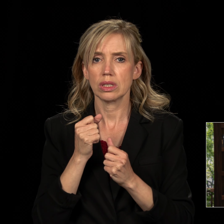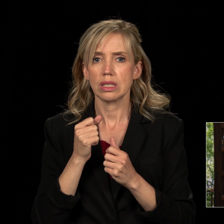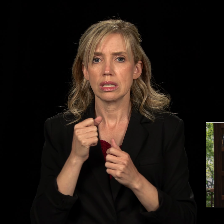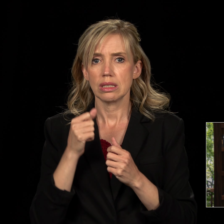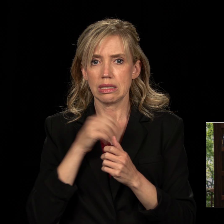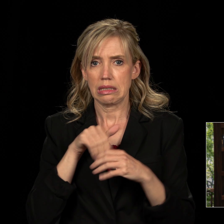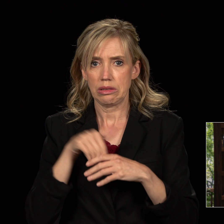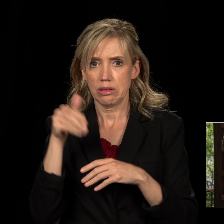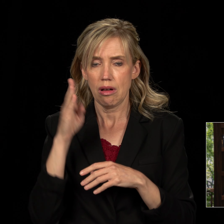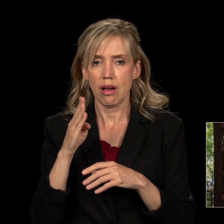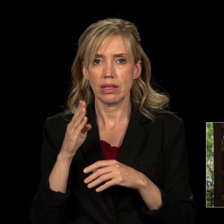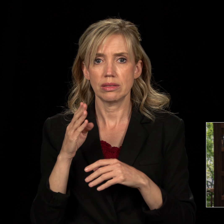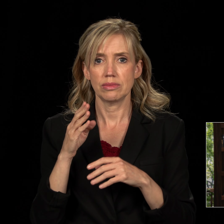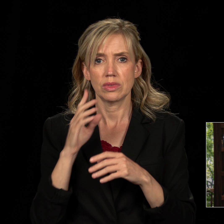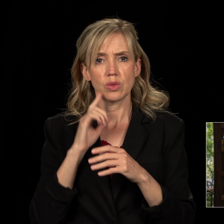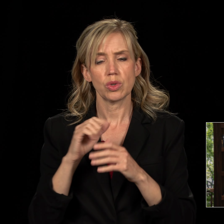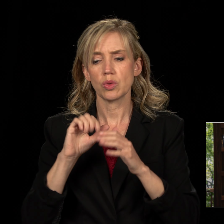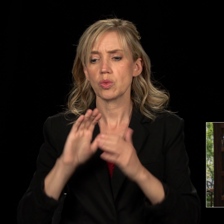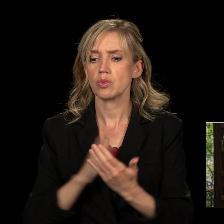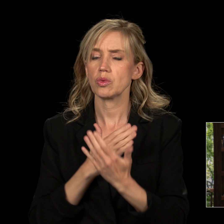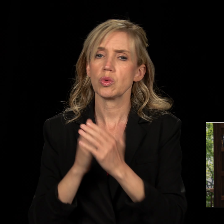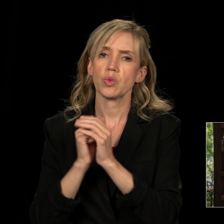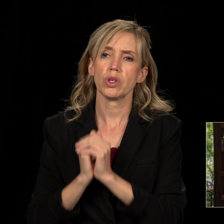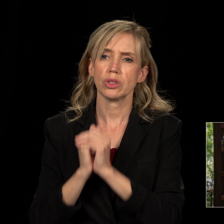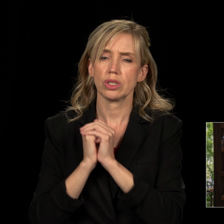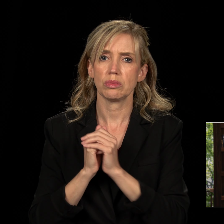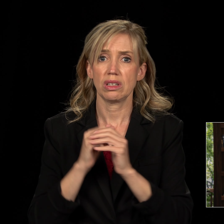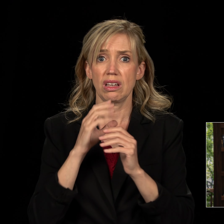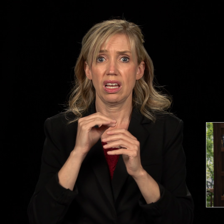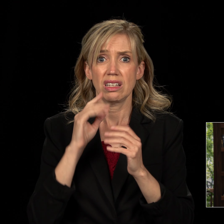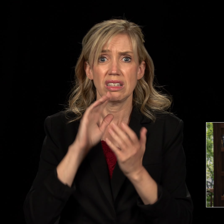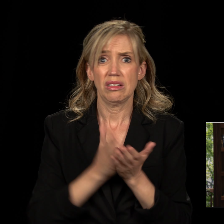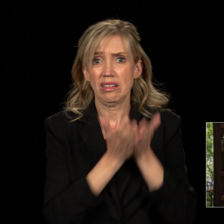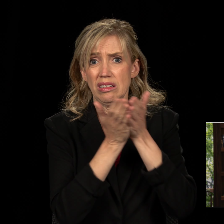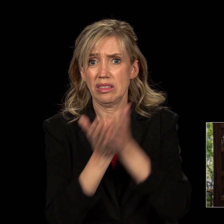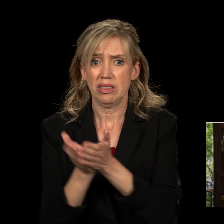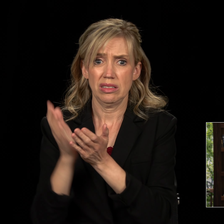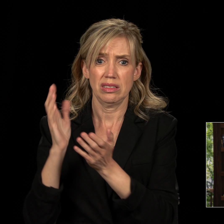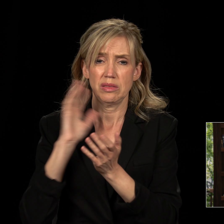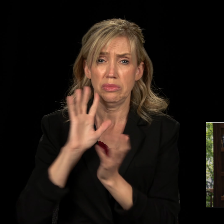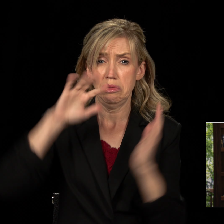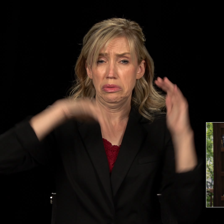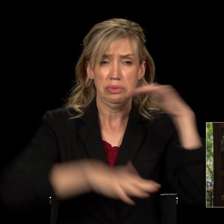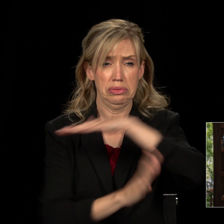the ship splitting the mainsail. Wesley later said it was as if the great deep had swallowed them up,